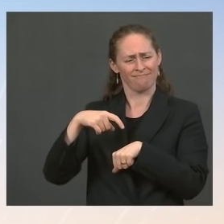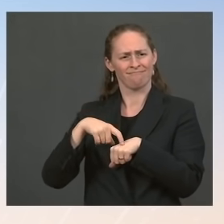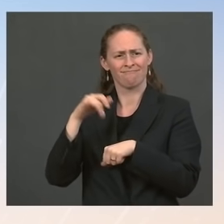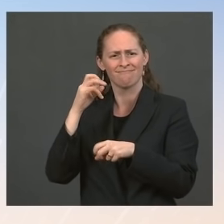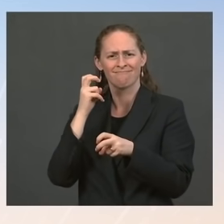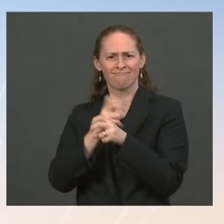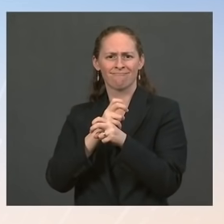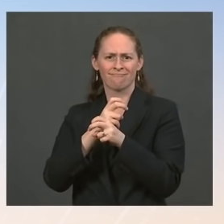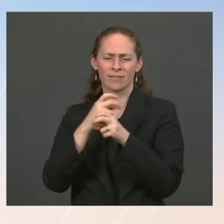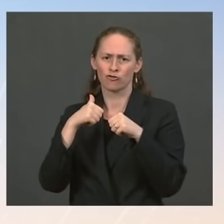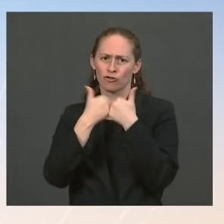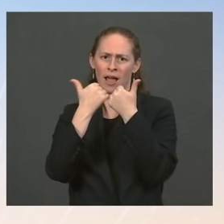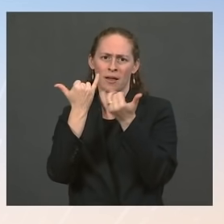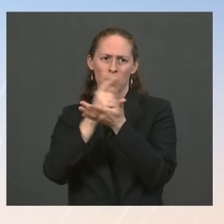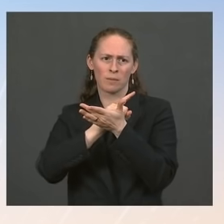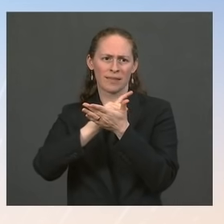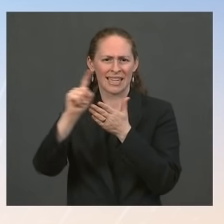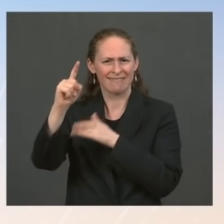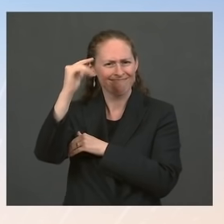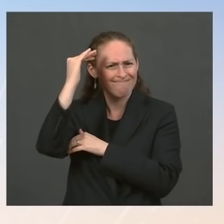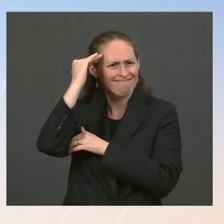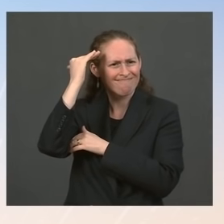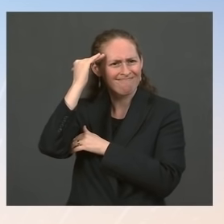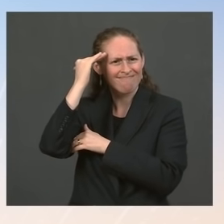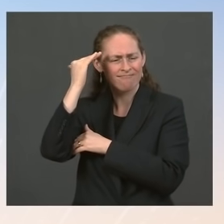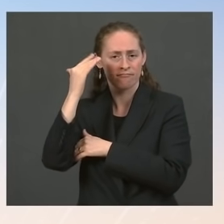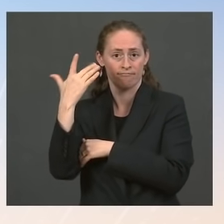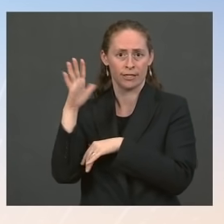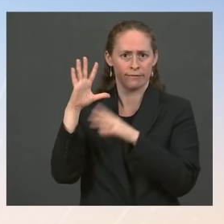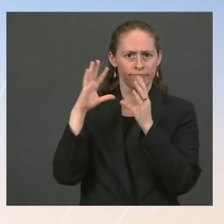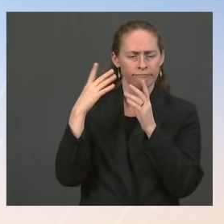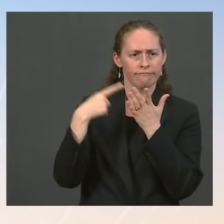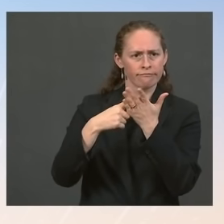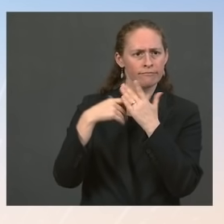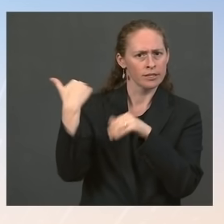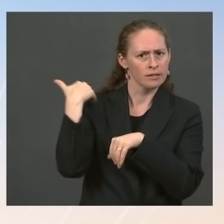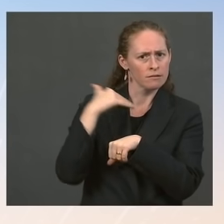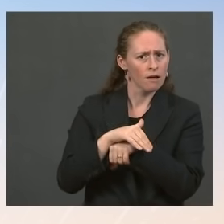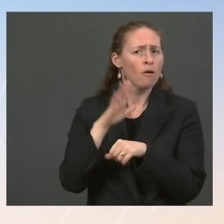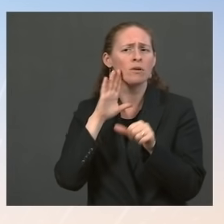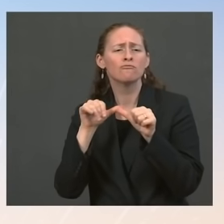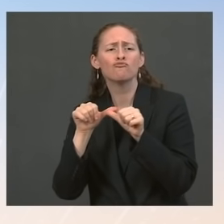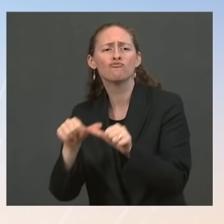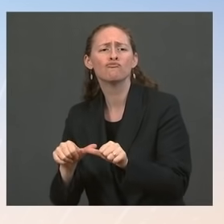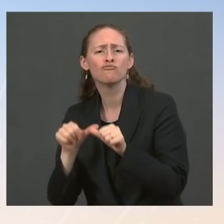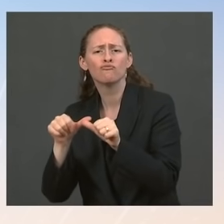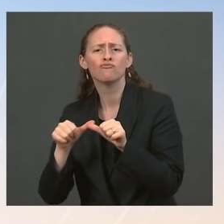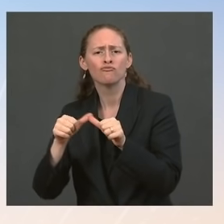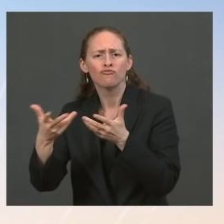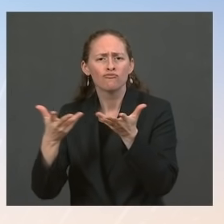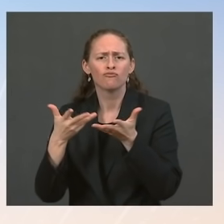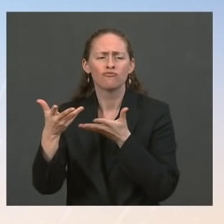As you all know, he spoke with them last night. He will continue to remain closely engaged with them. And so, he's working, I would say,